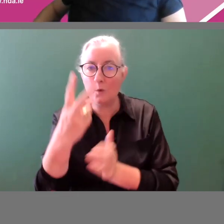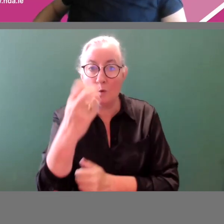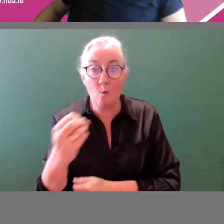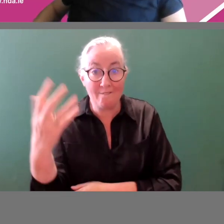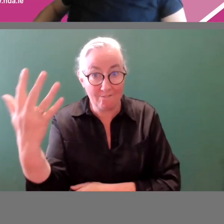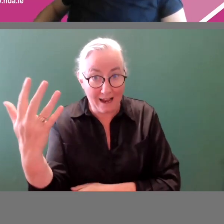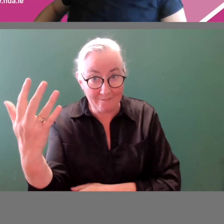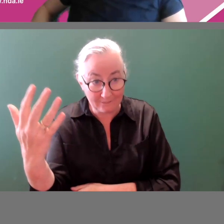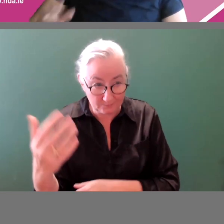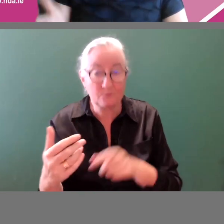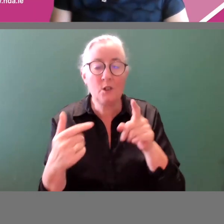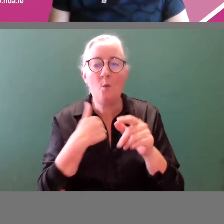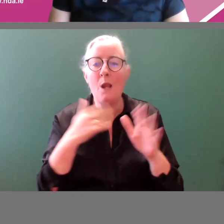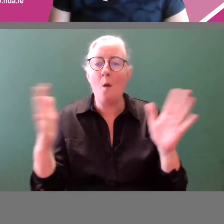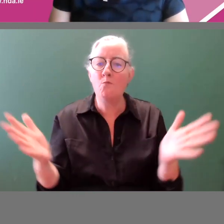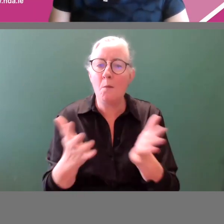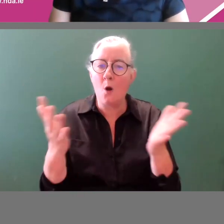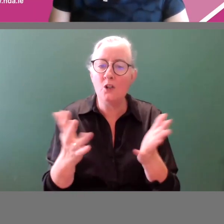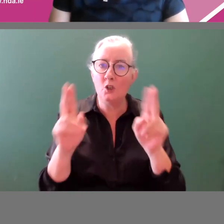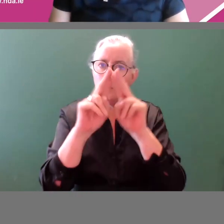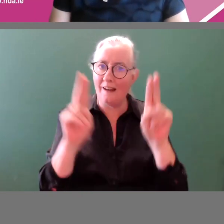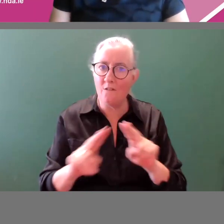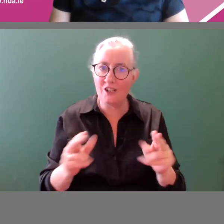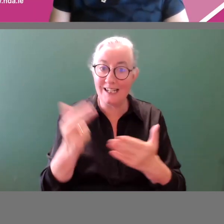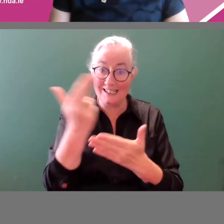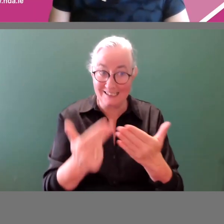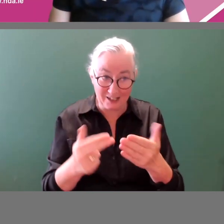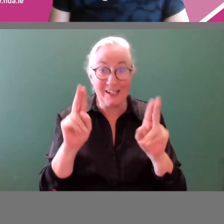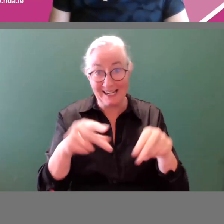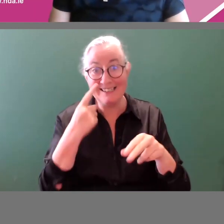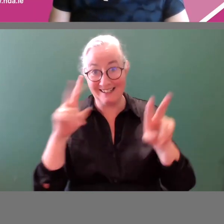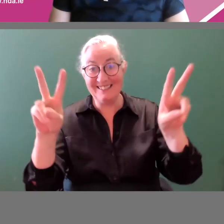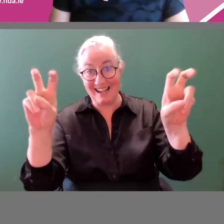the remit to promote Universal Design as you will see from our title and we work across 3